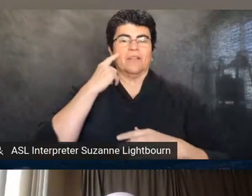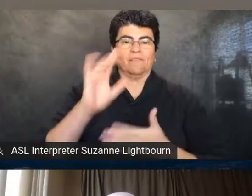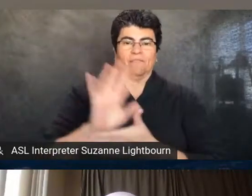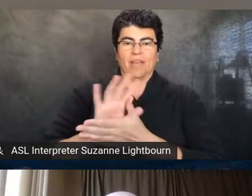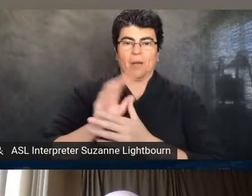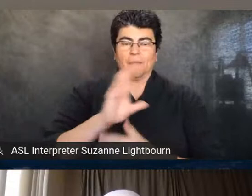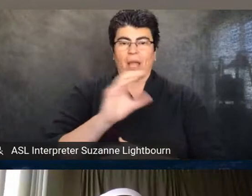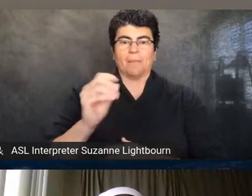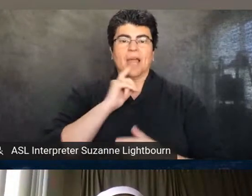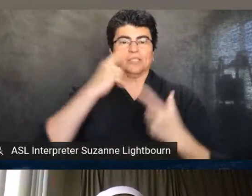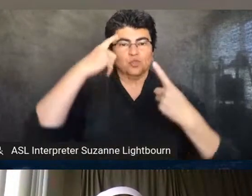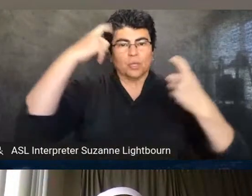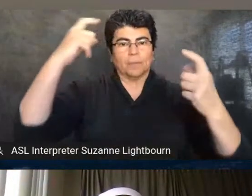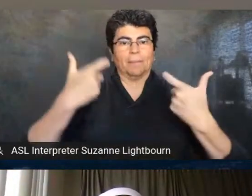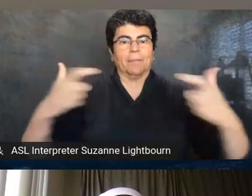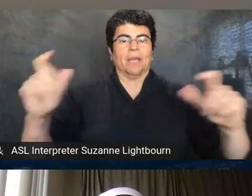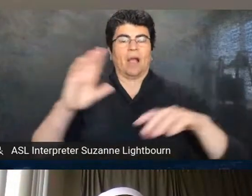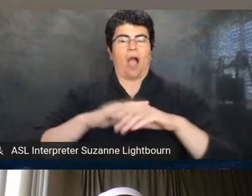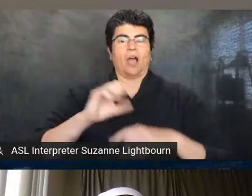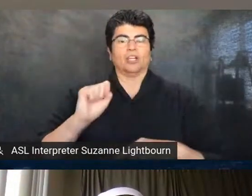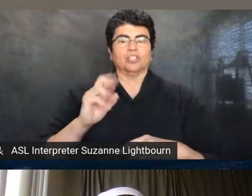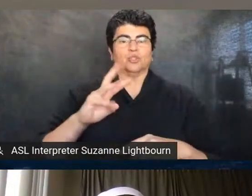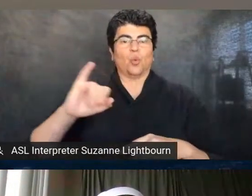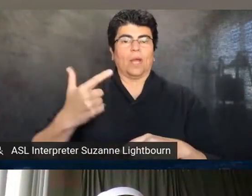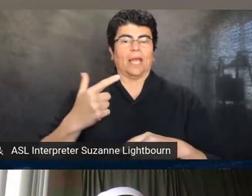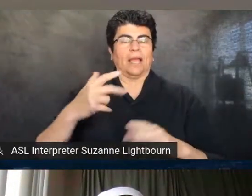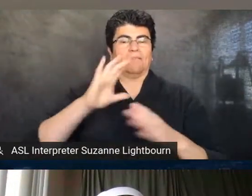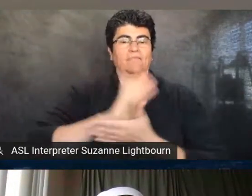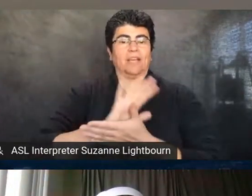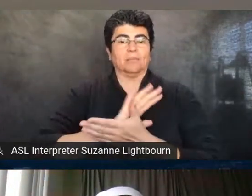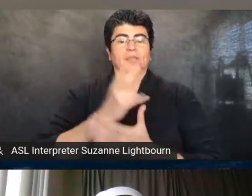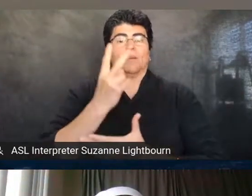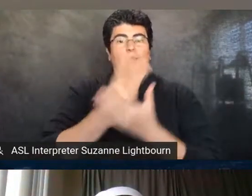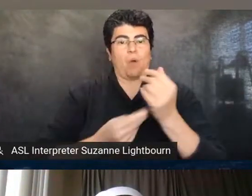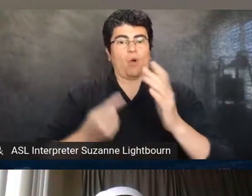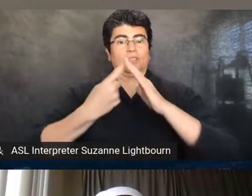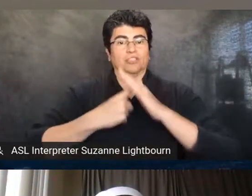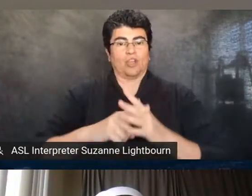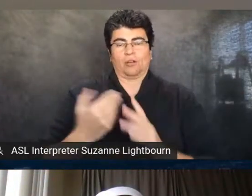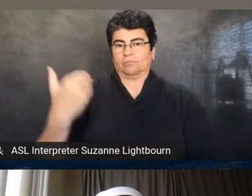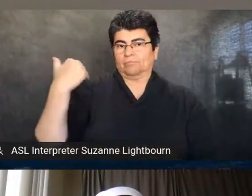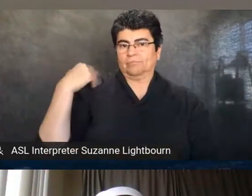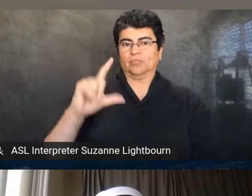Dreaming Big on a Swing film, both launched in 2015.